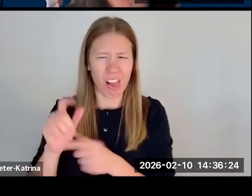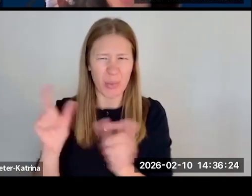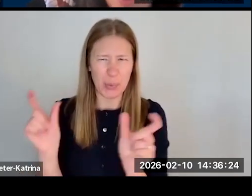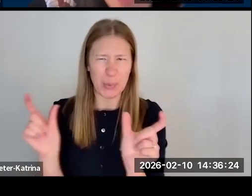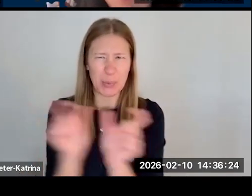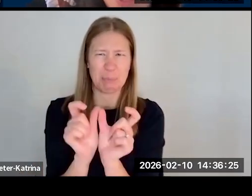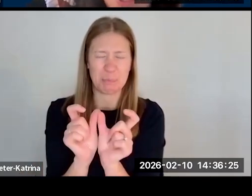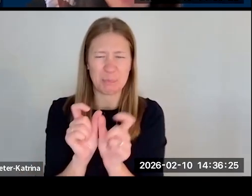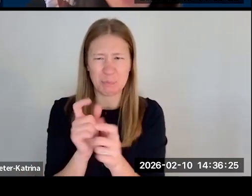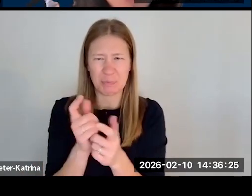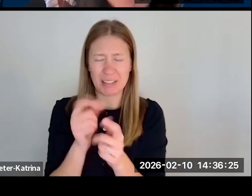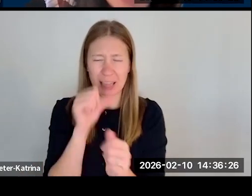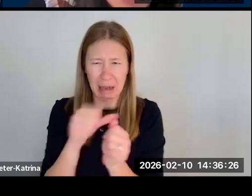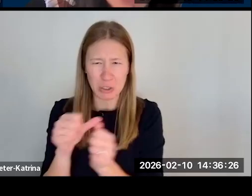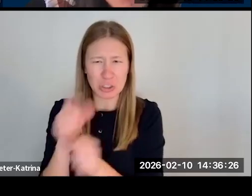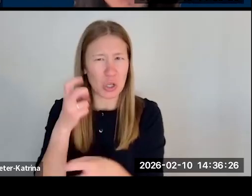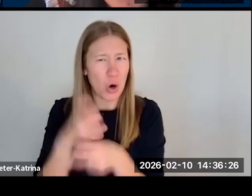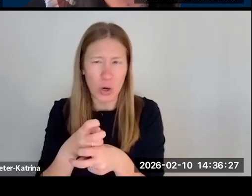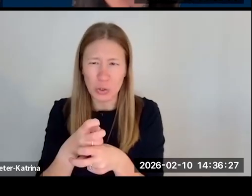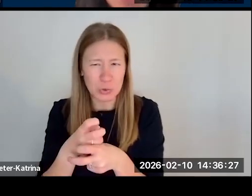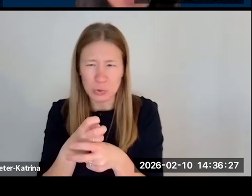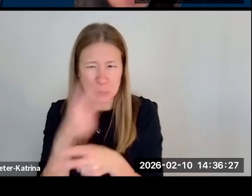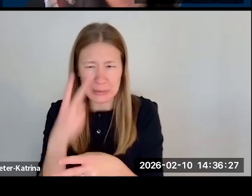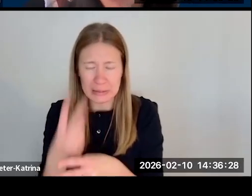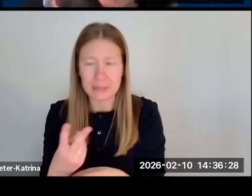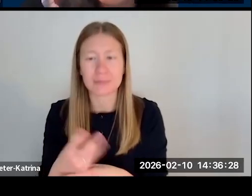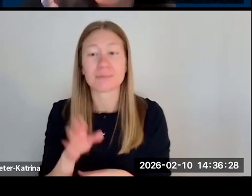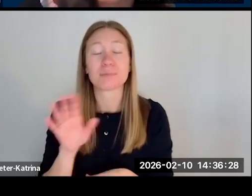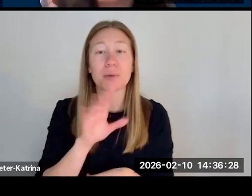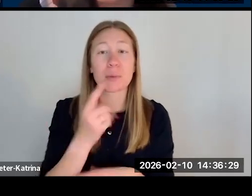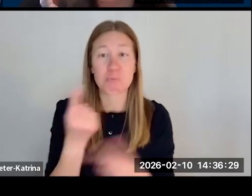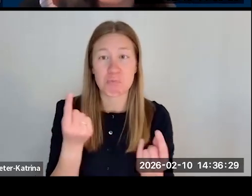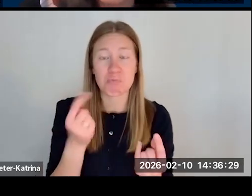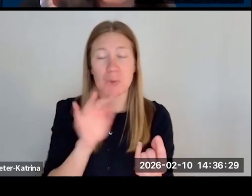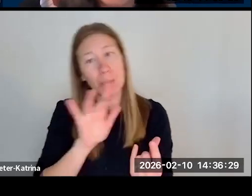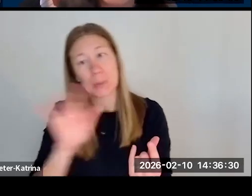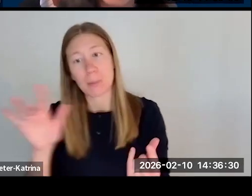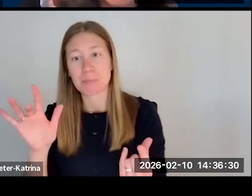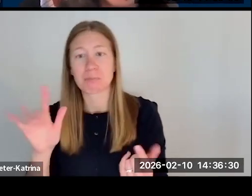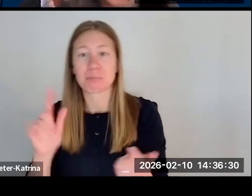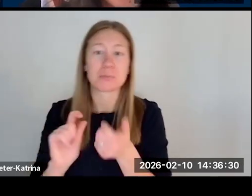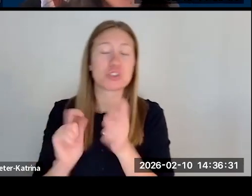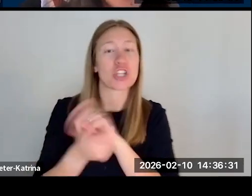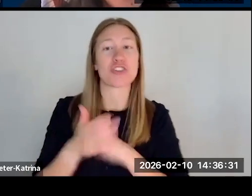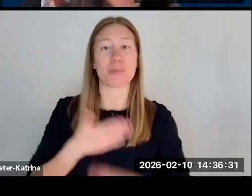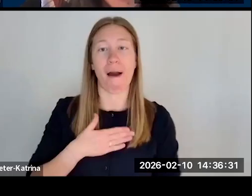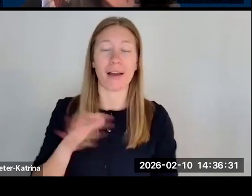So I'm gonna highlight my text, make whatever style changes I want, maybe I'll